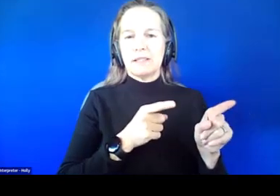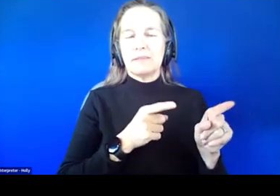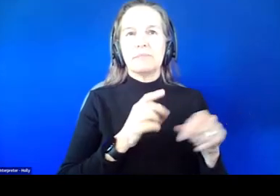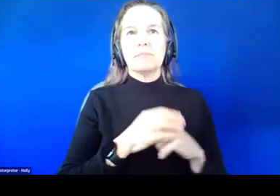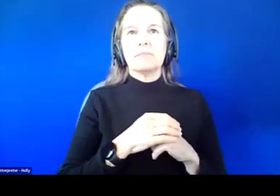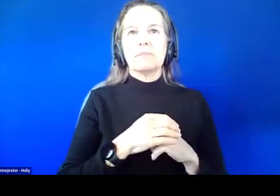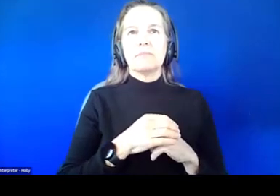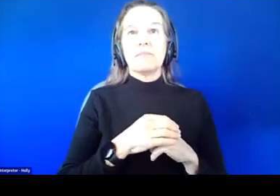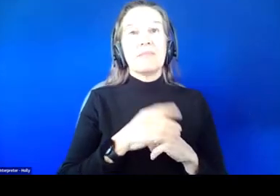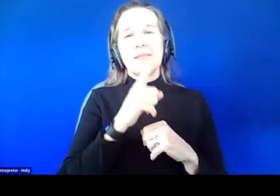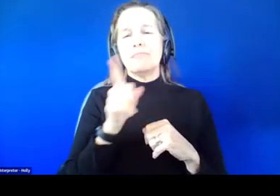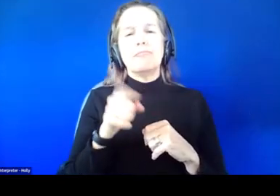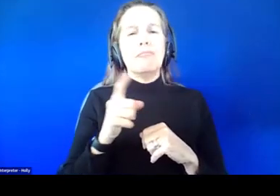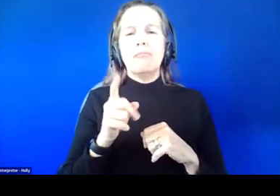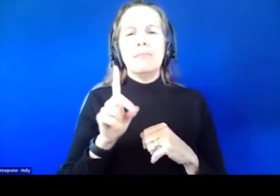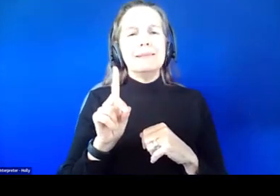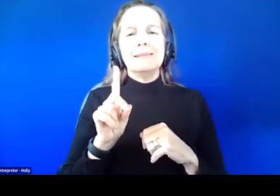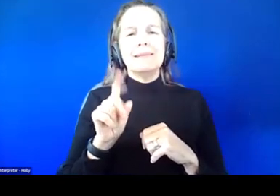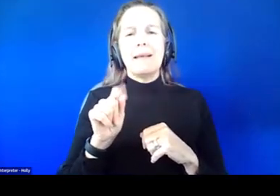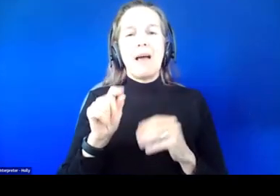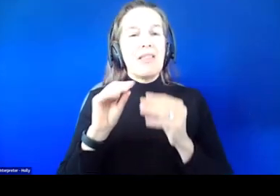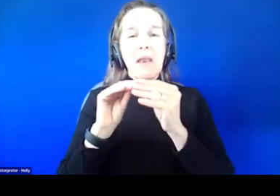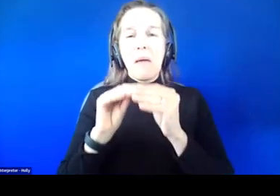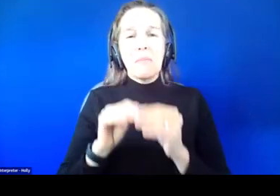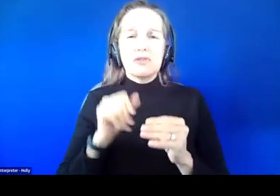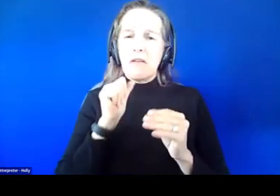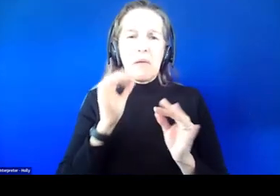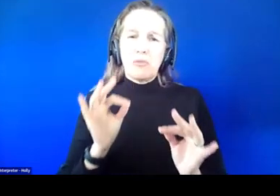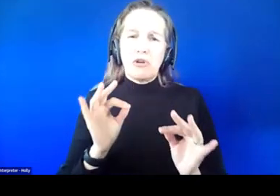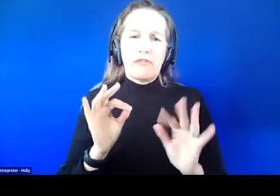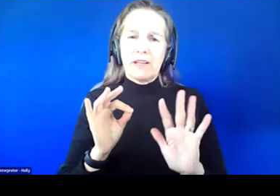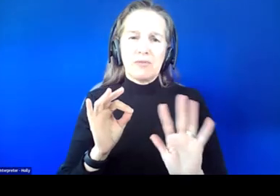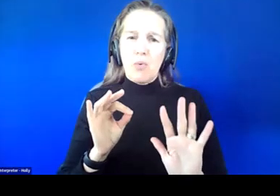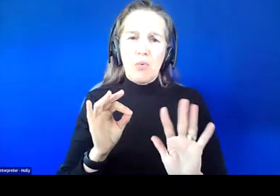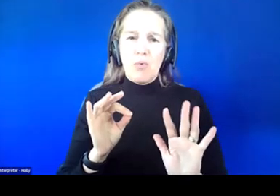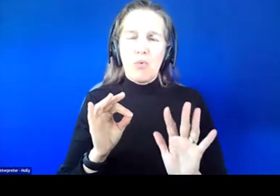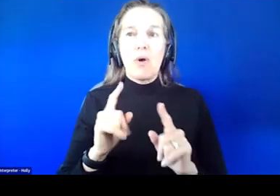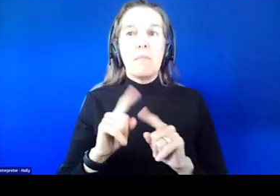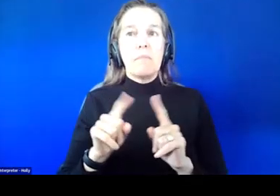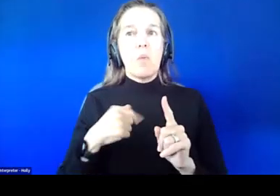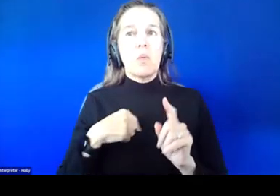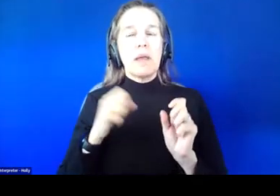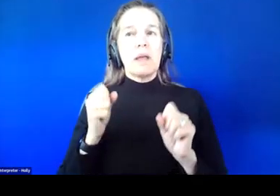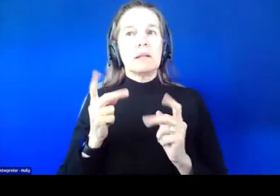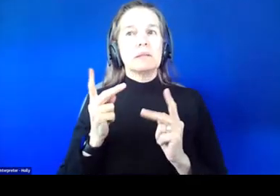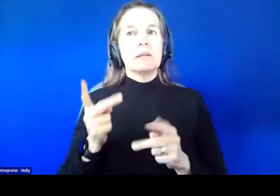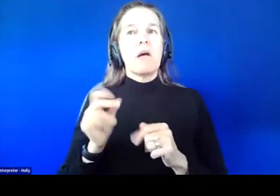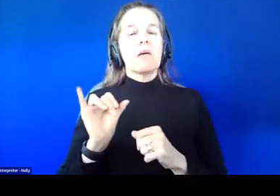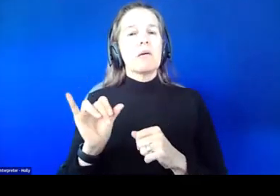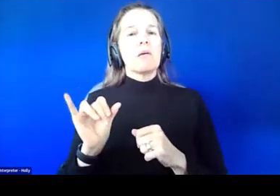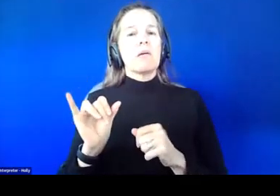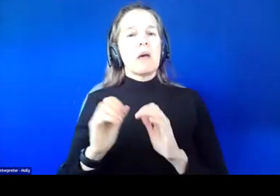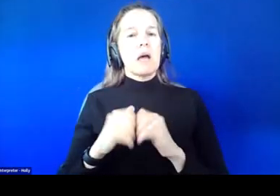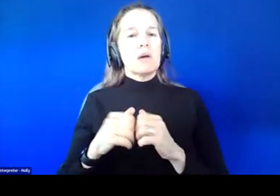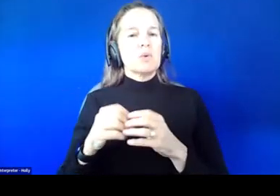not perfect, but it helps us see the opportunity to expand programs like MFP.